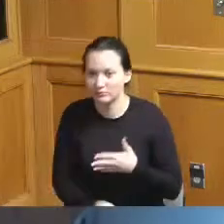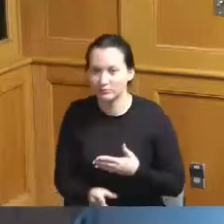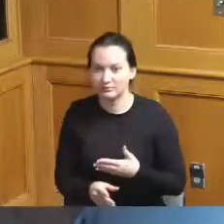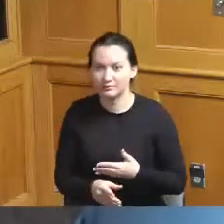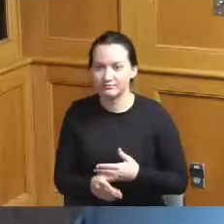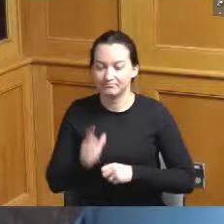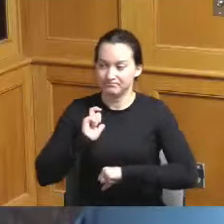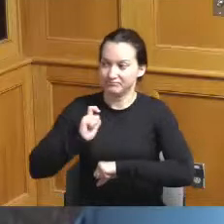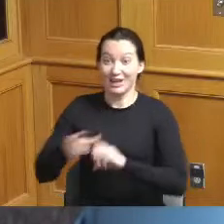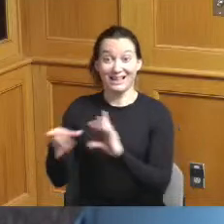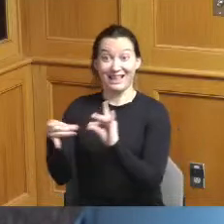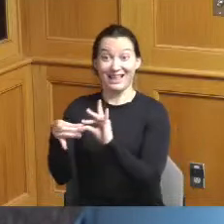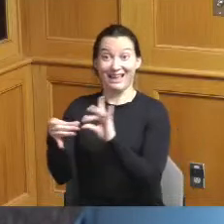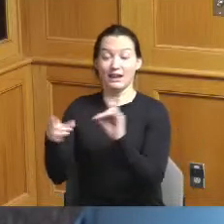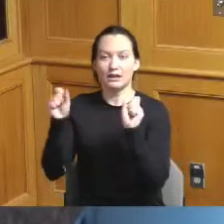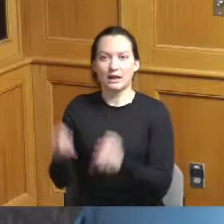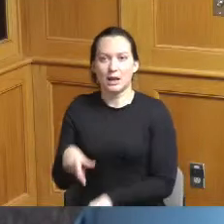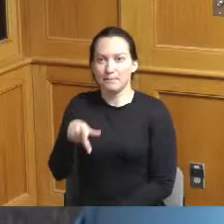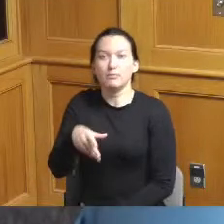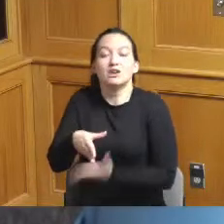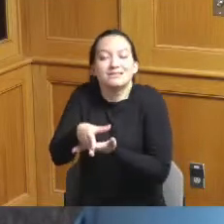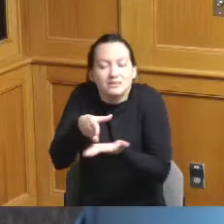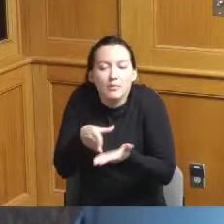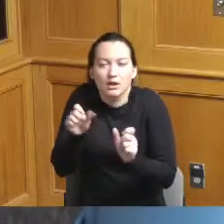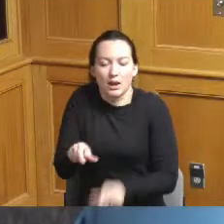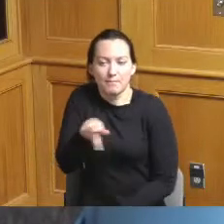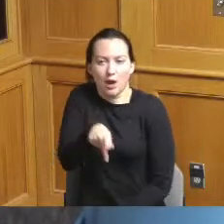lot of things that you could put in the power of some of the stuff in the PowerPoint what you do